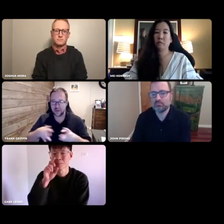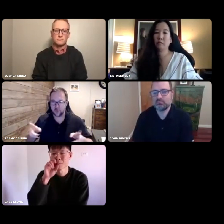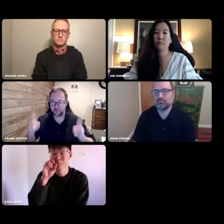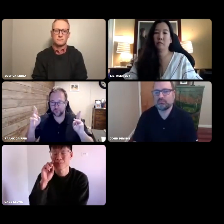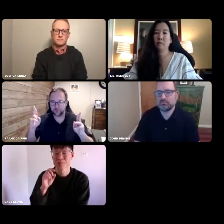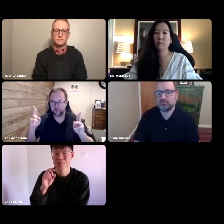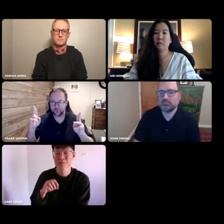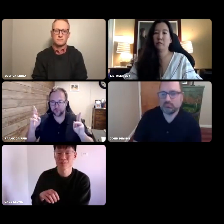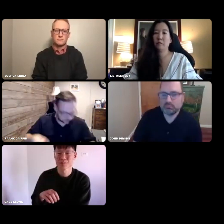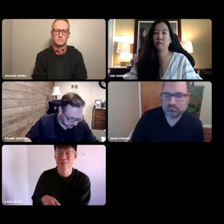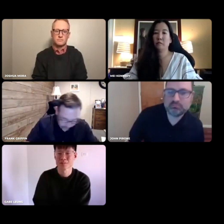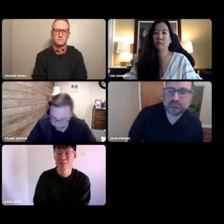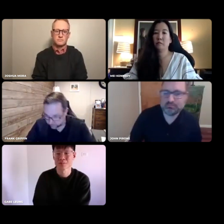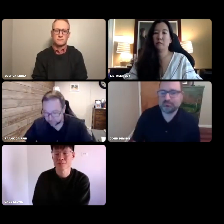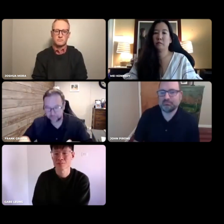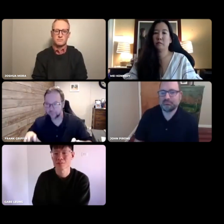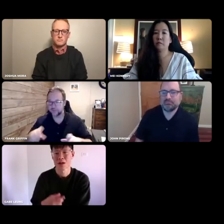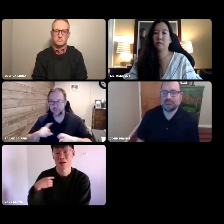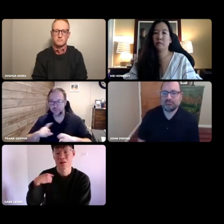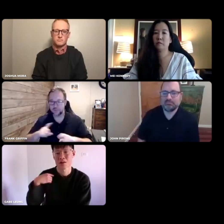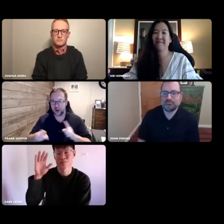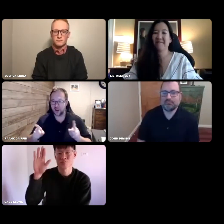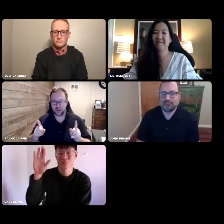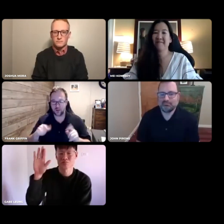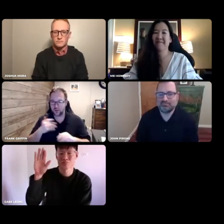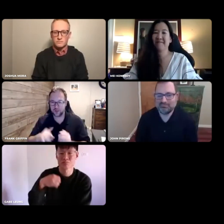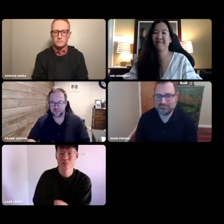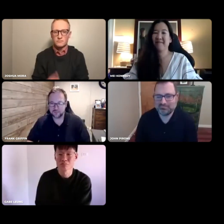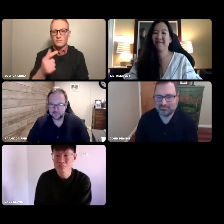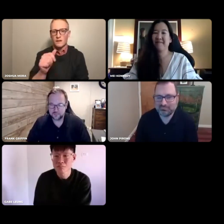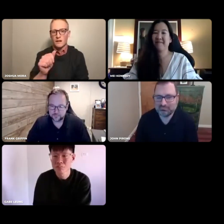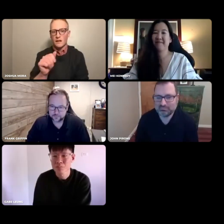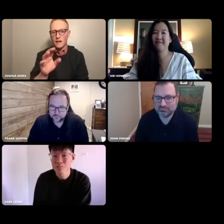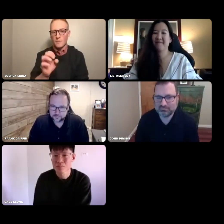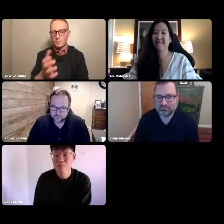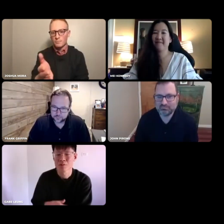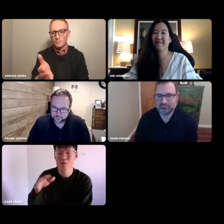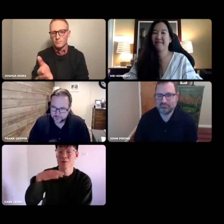It doesn't have too many editing features.